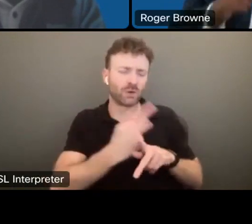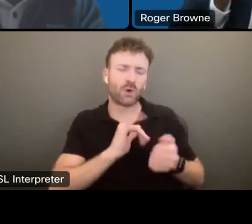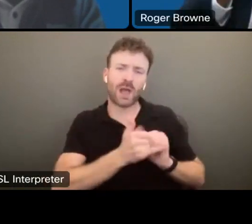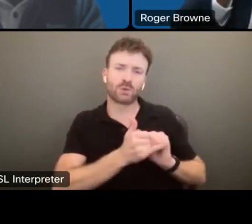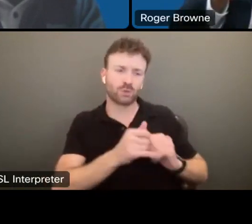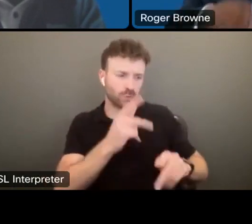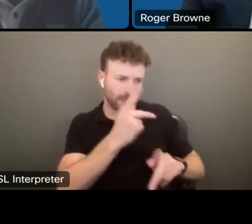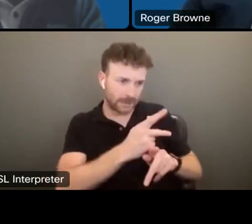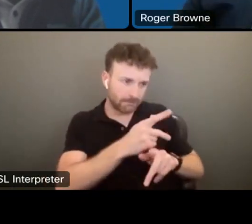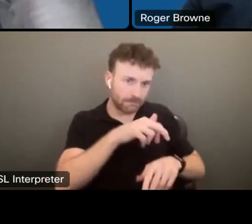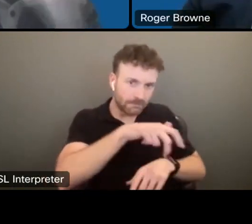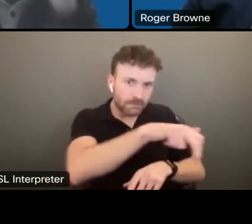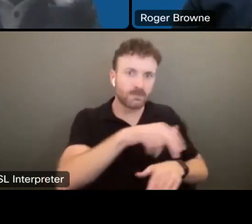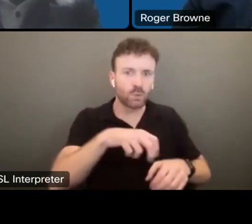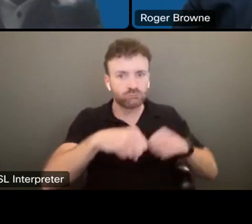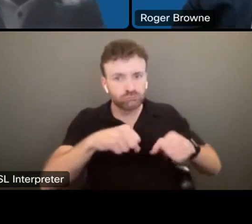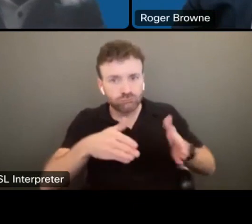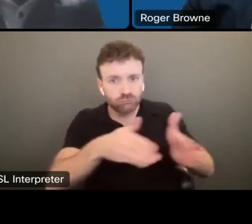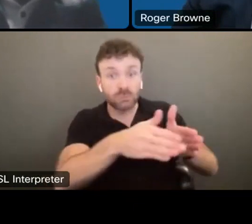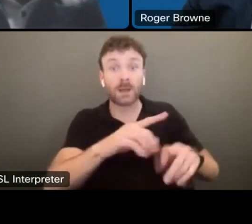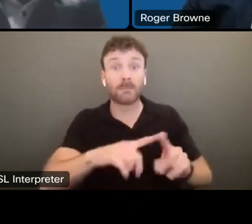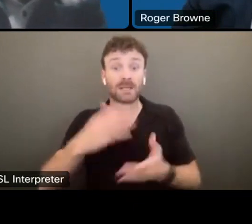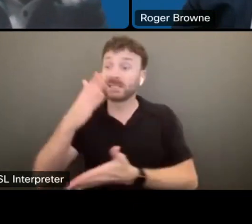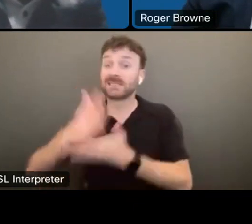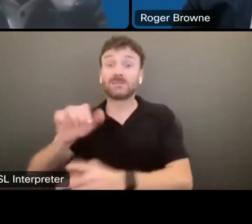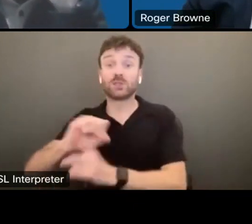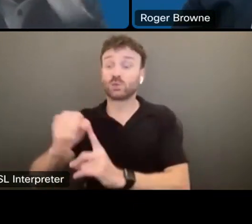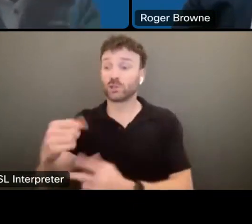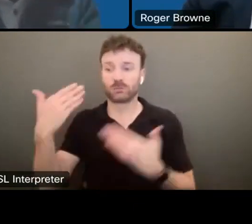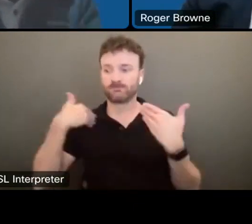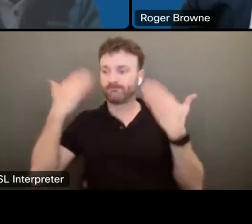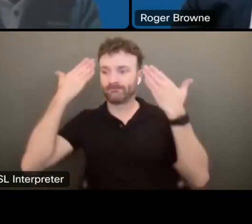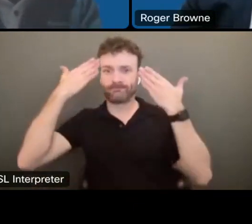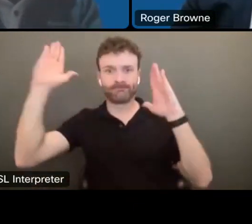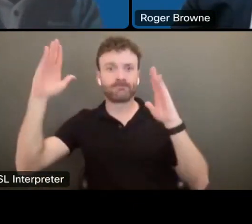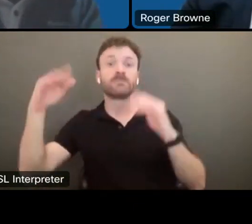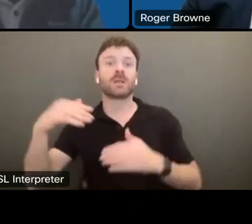But in the cases where we really, really are stumped, we want to engage you guys in the